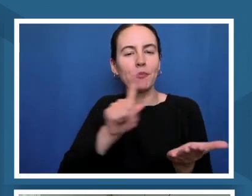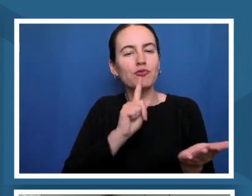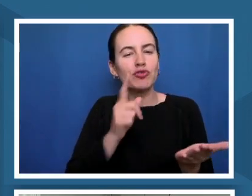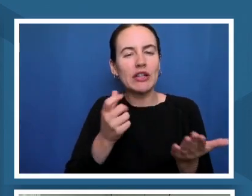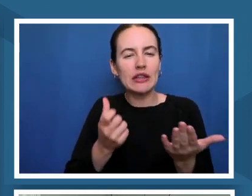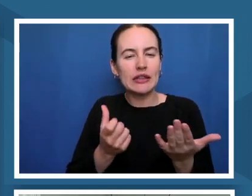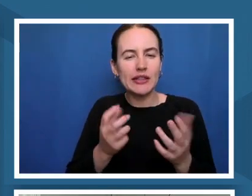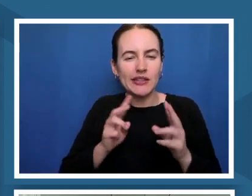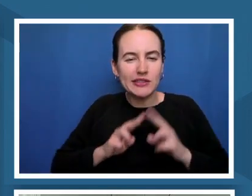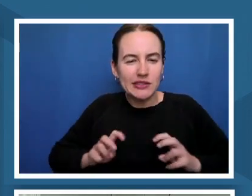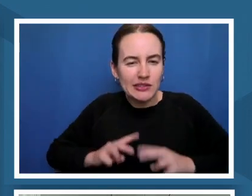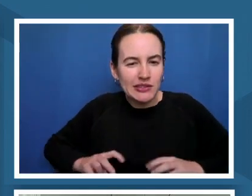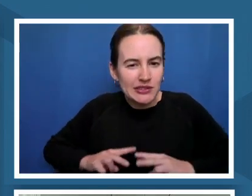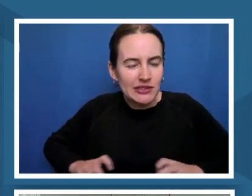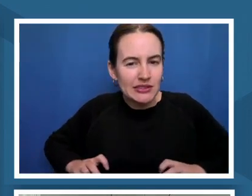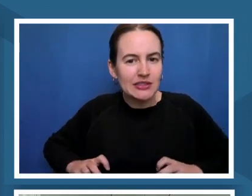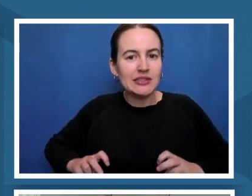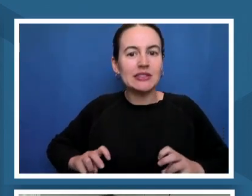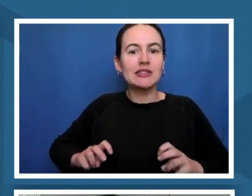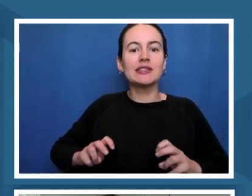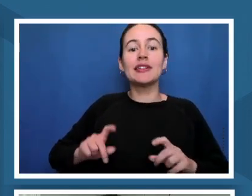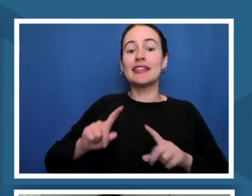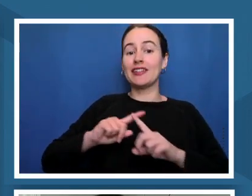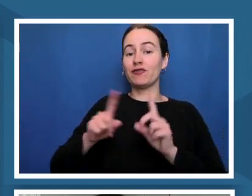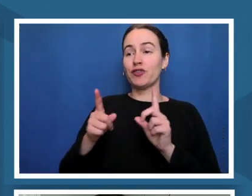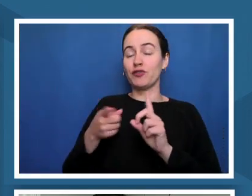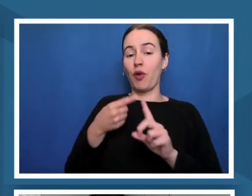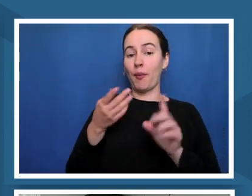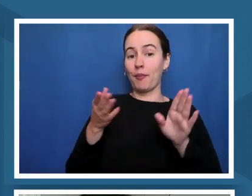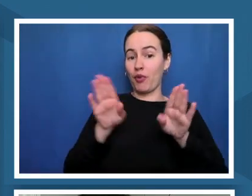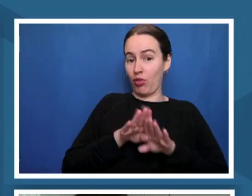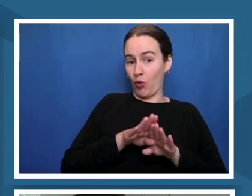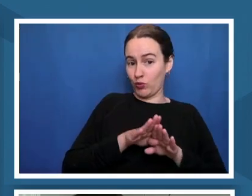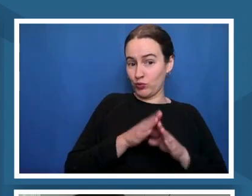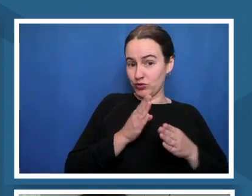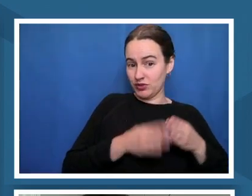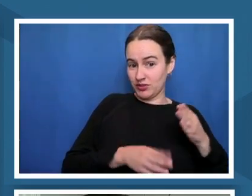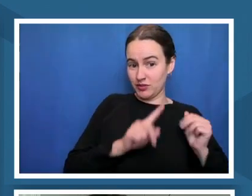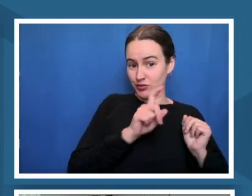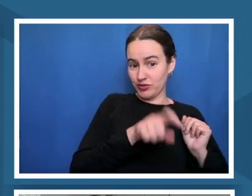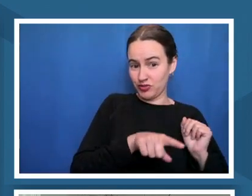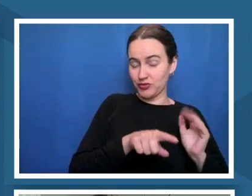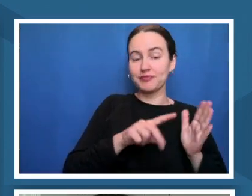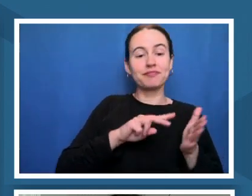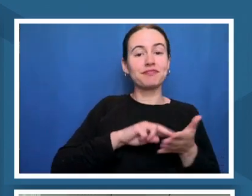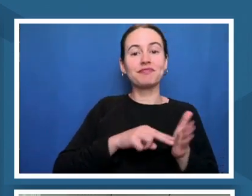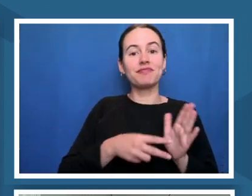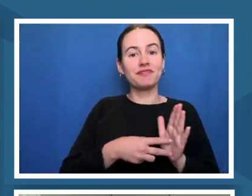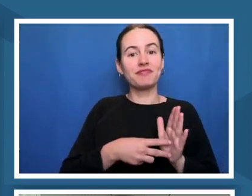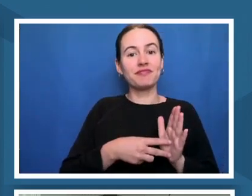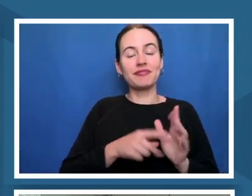between a closed-ended question which